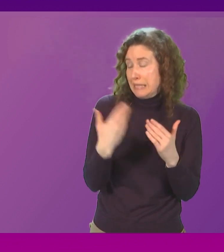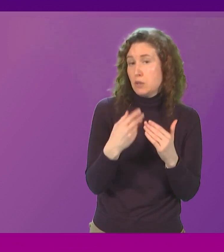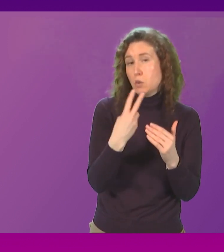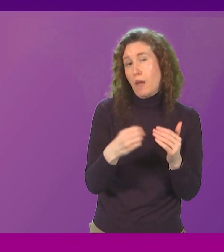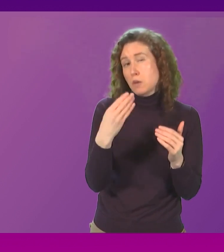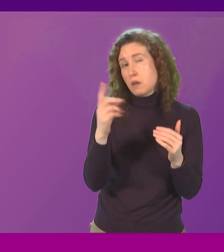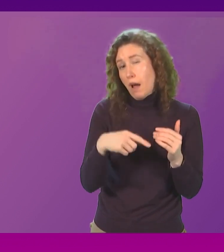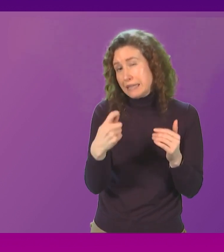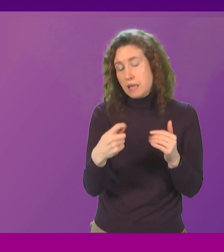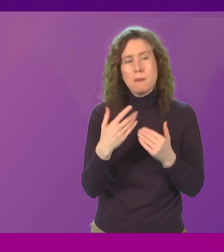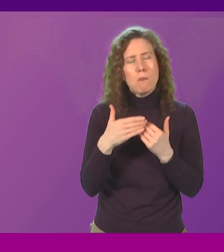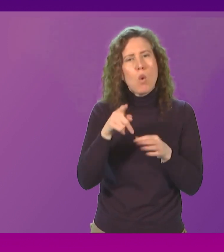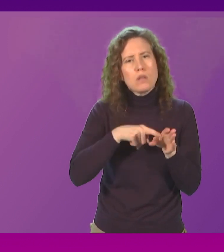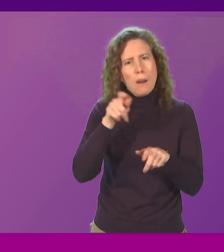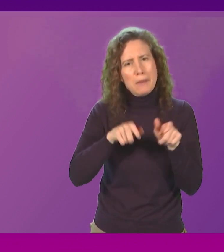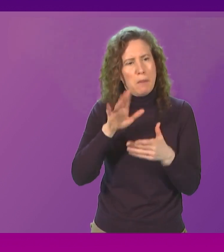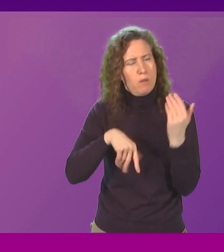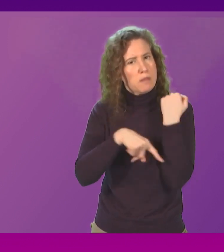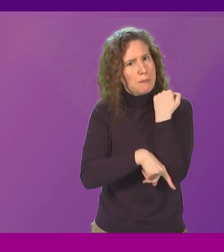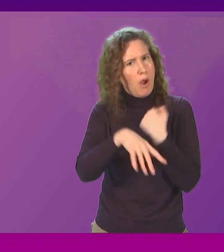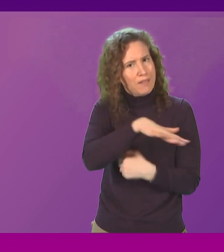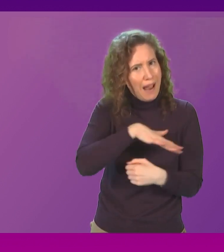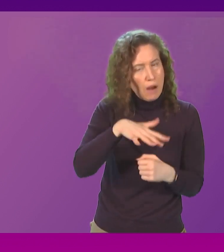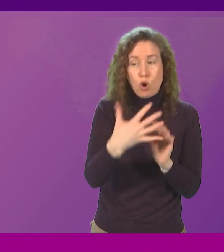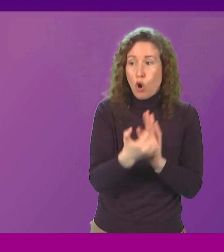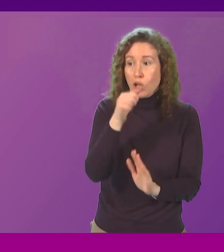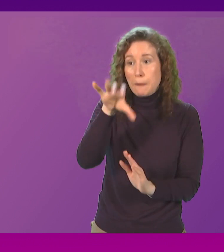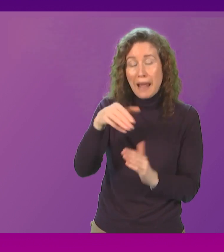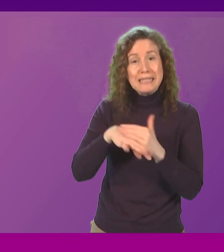More young people than ever from deprived communities secured a place at university,